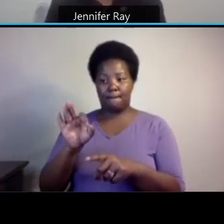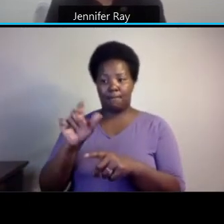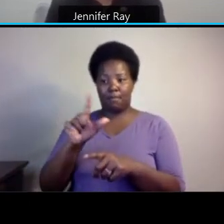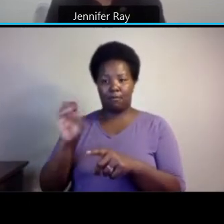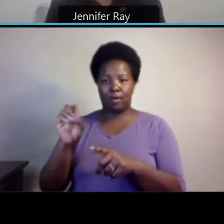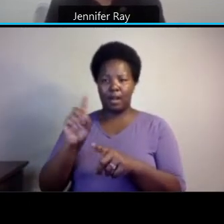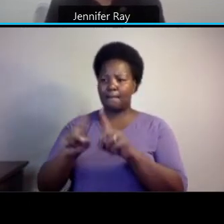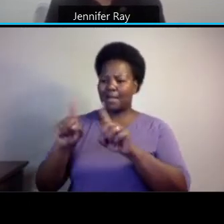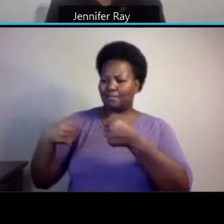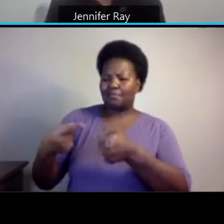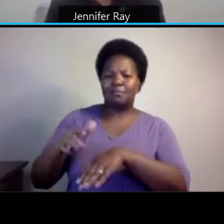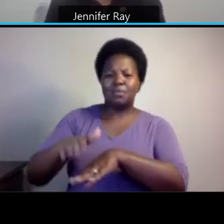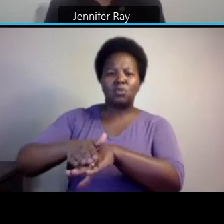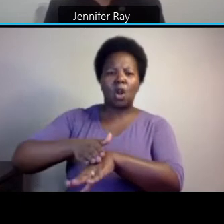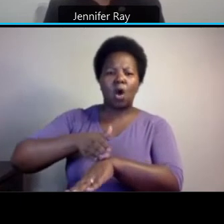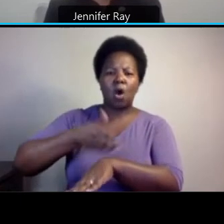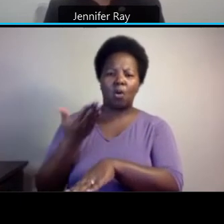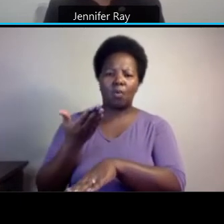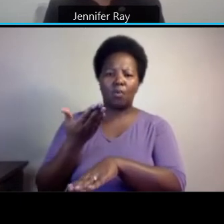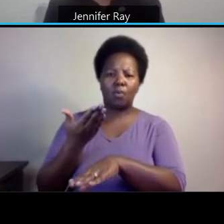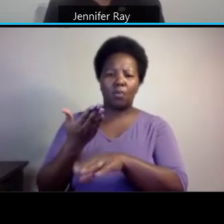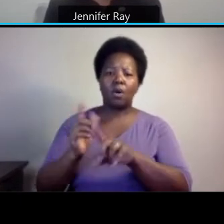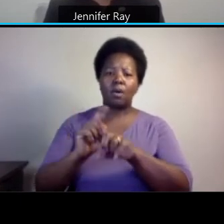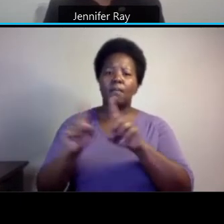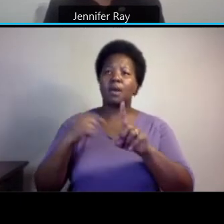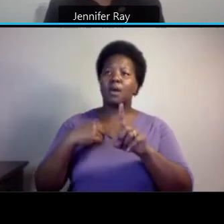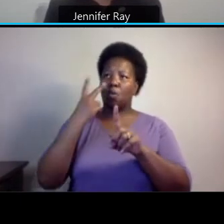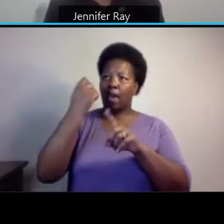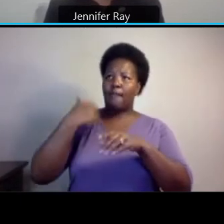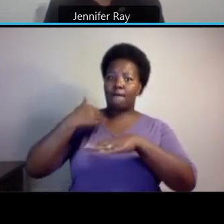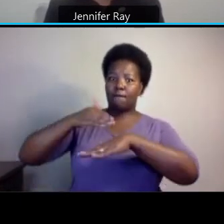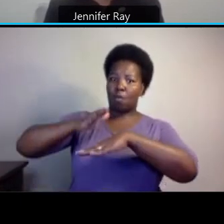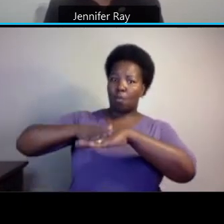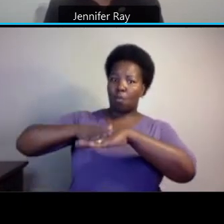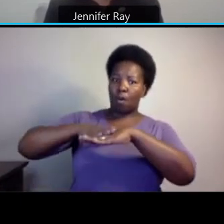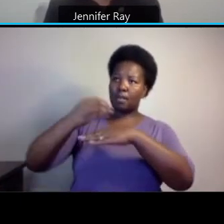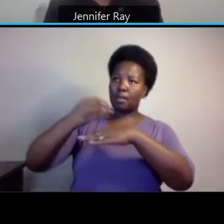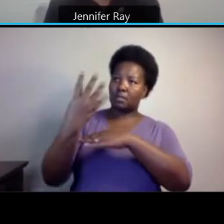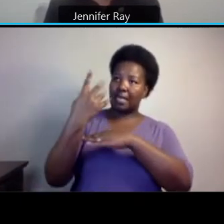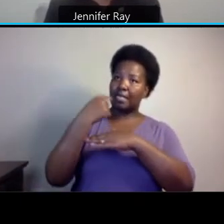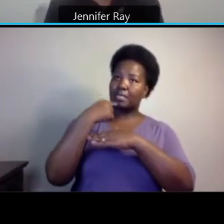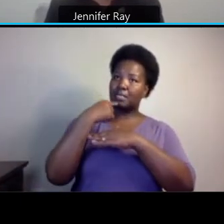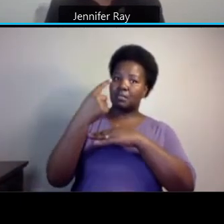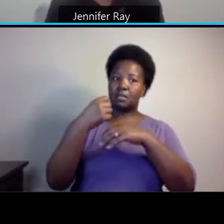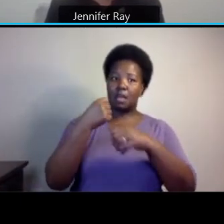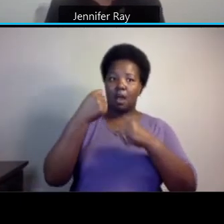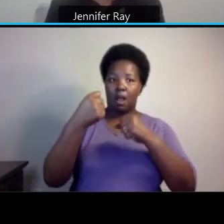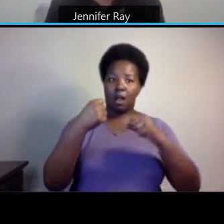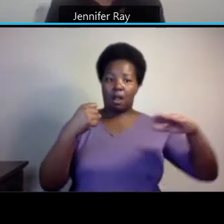in addition there is a warning sign for churning vehicles to stop for bicyclists and pedestrians